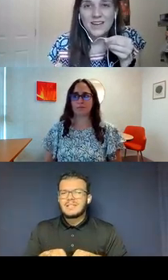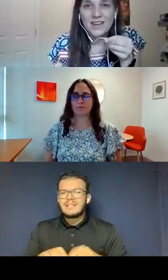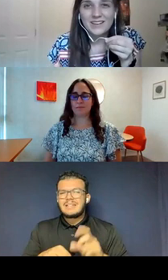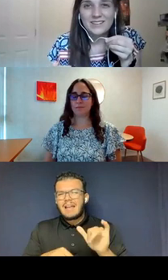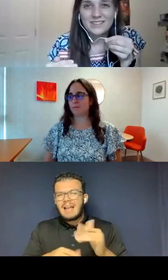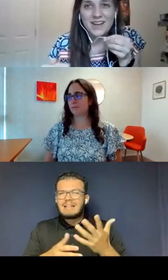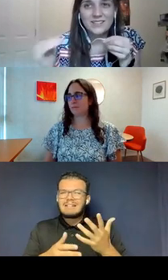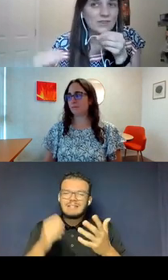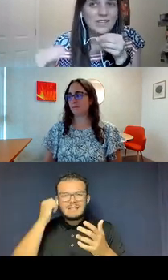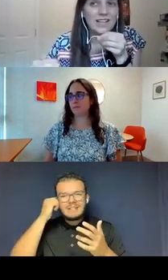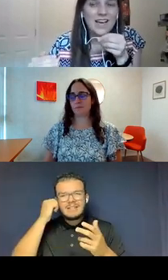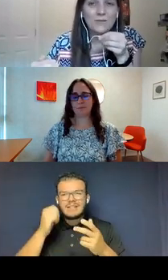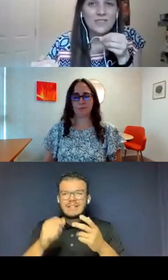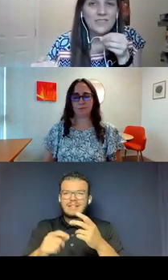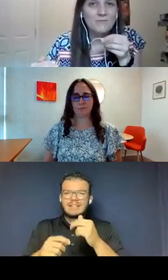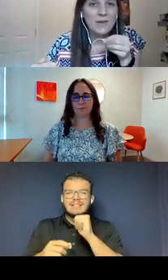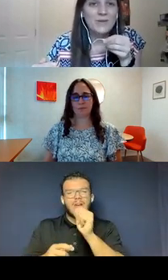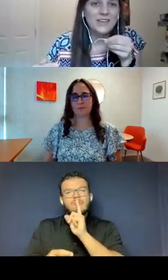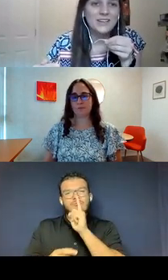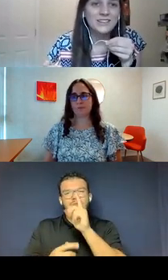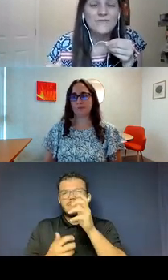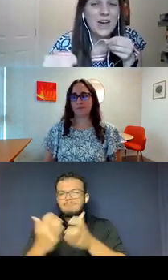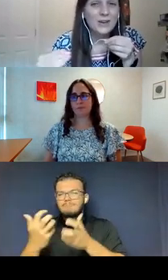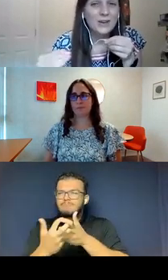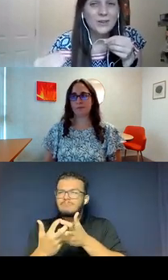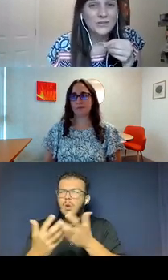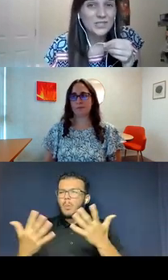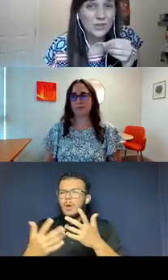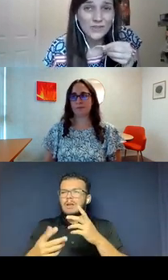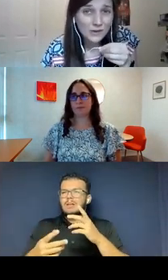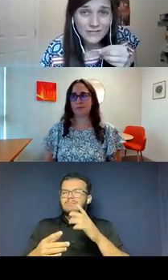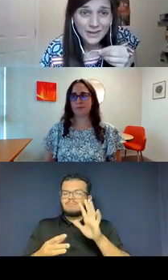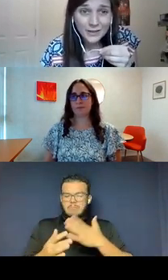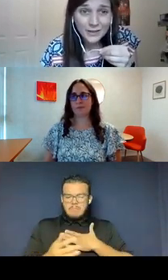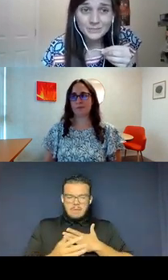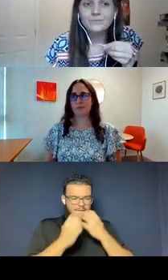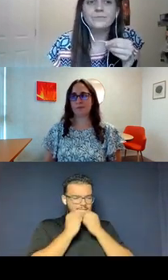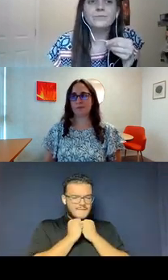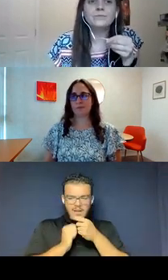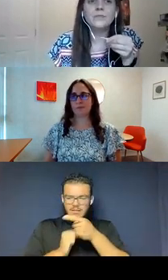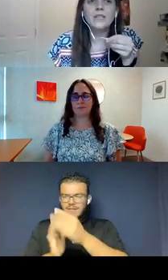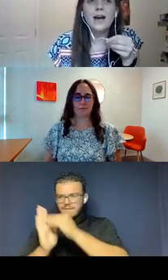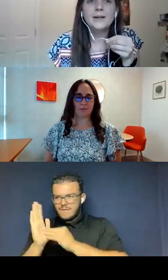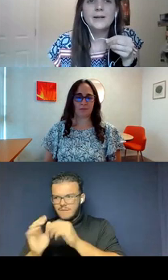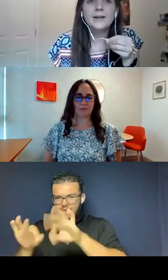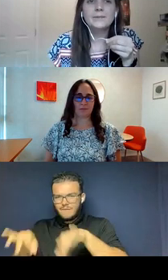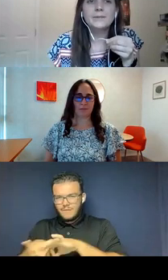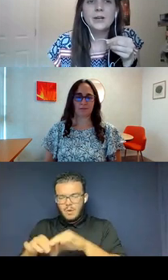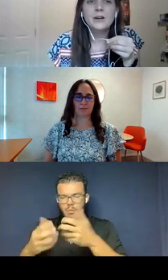that doesn't really align with maybe your values as a service provider.